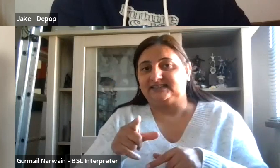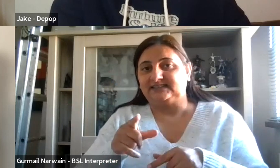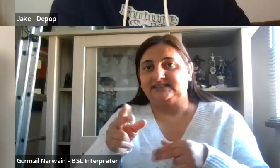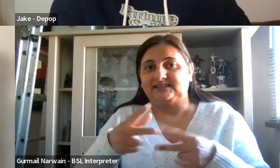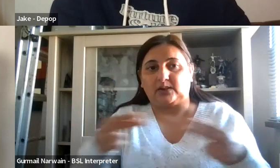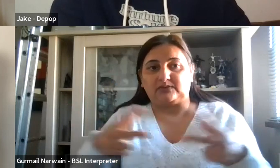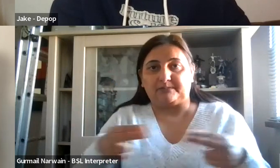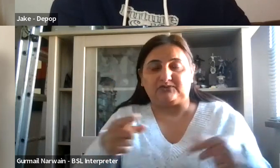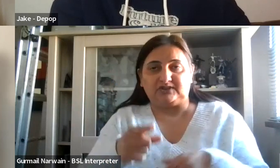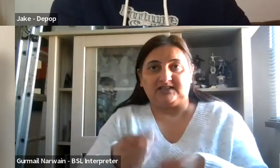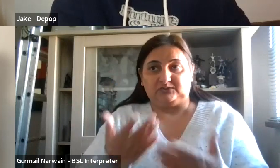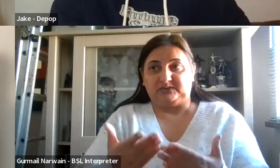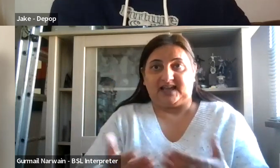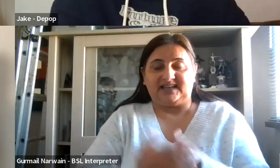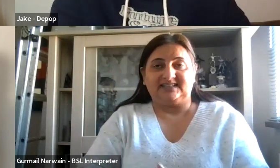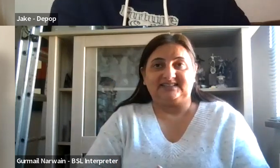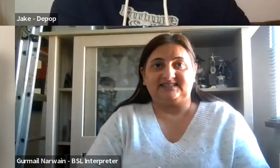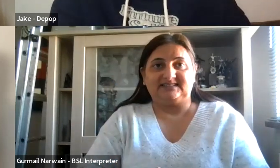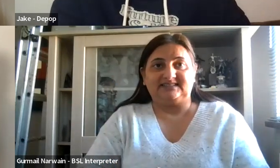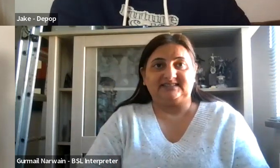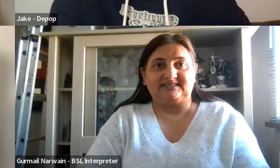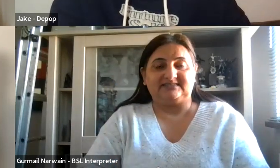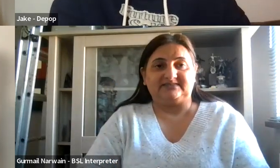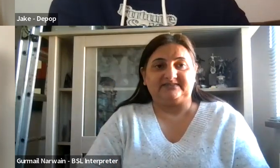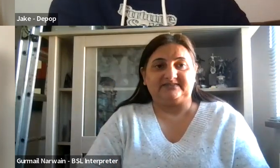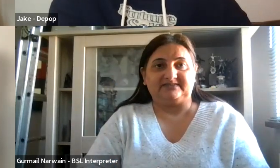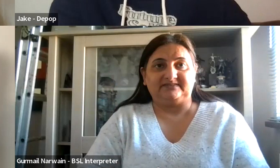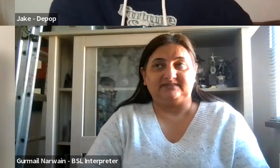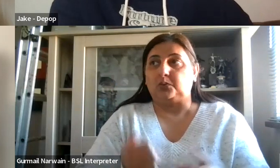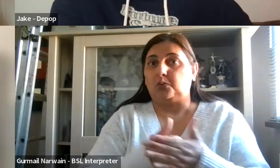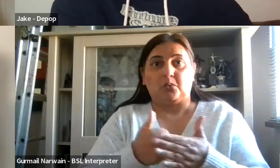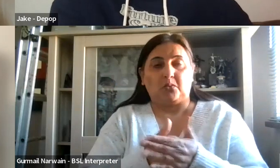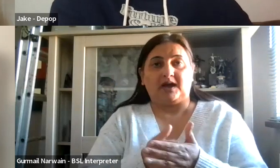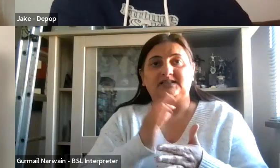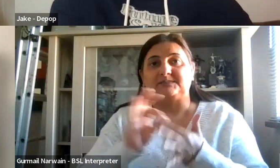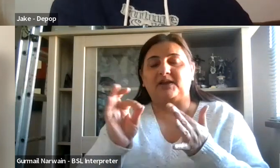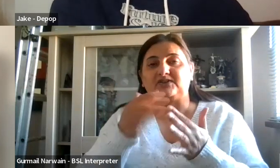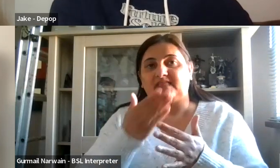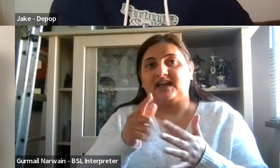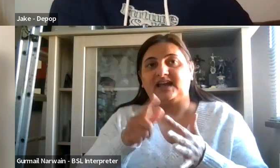for us today, and, as always, official, thanks to even breaks very own.